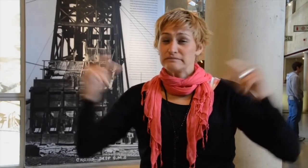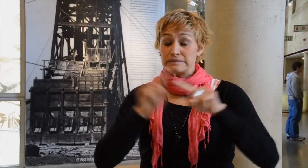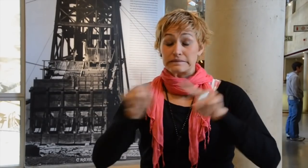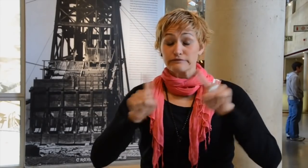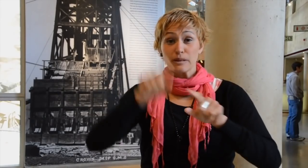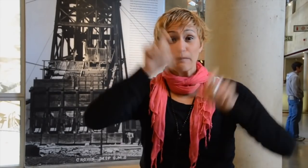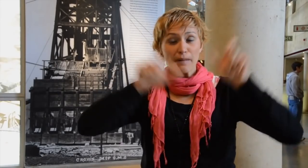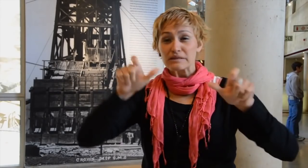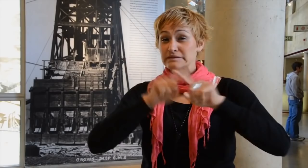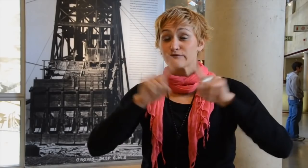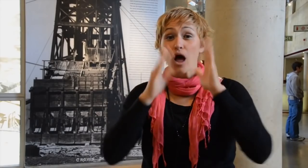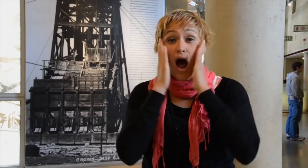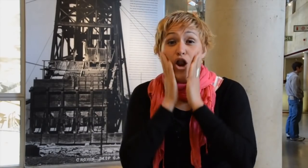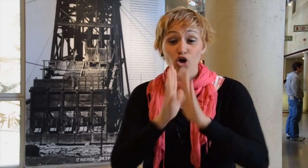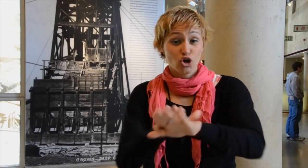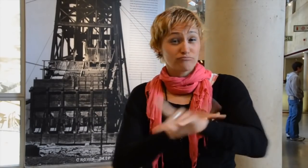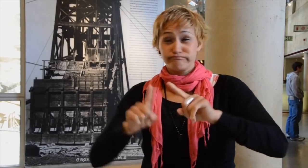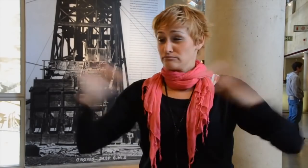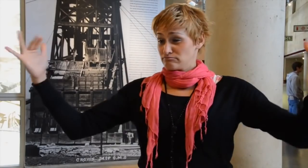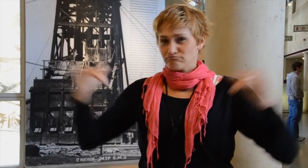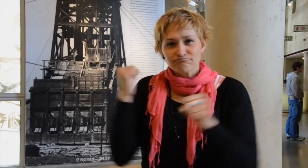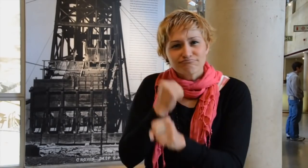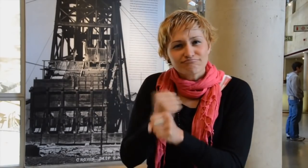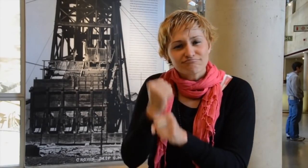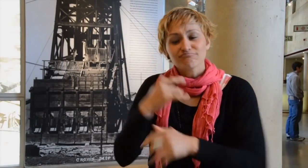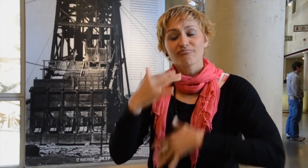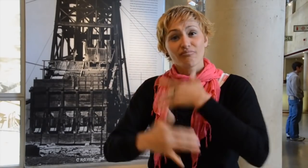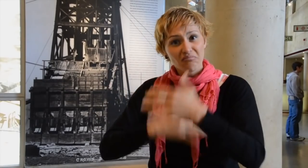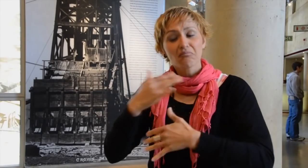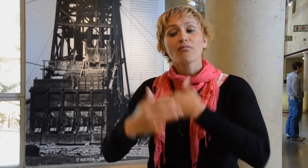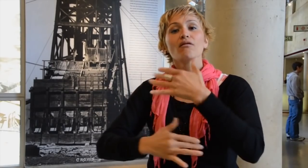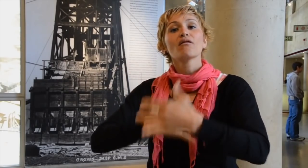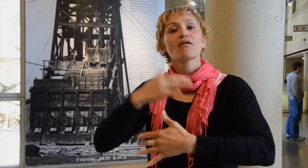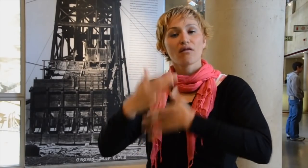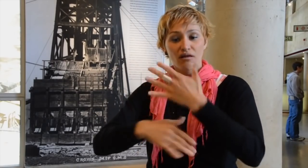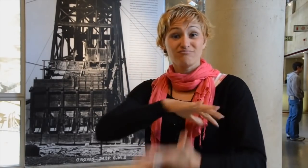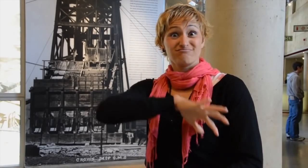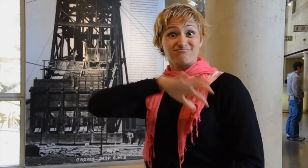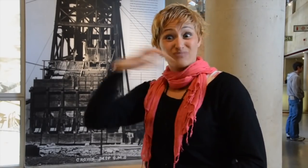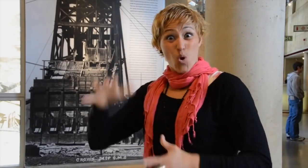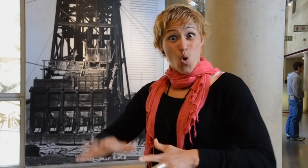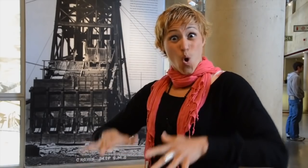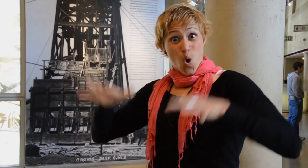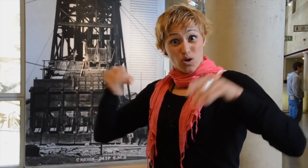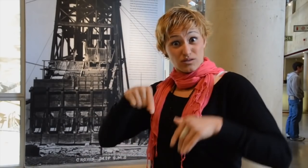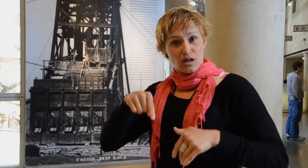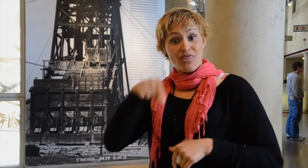world, bringing in more people of different colors including the South Africans, to work in the